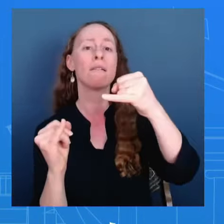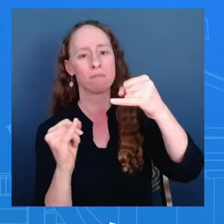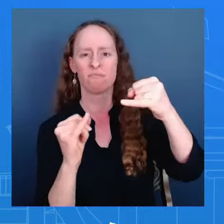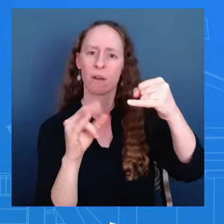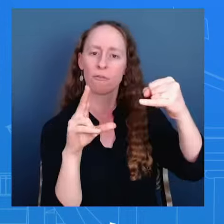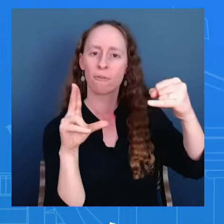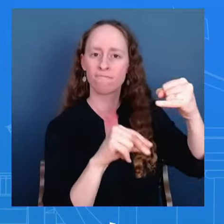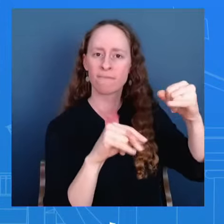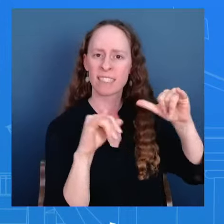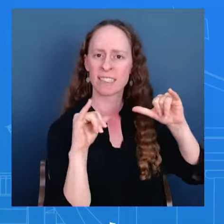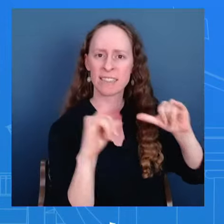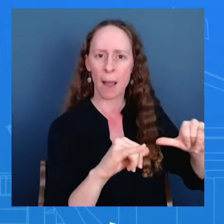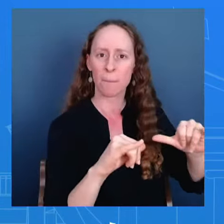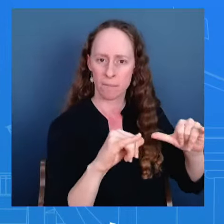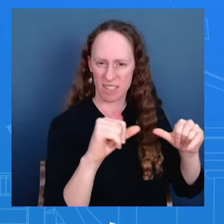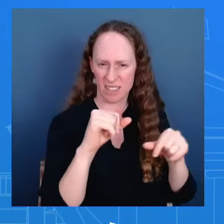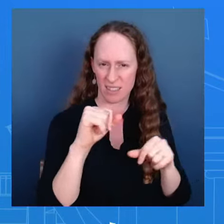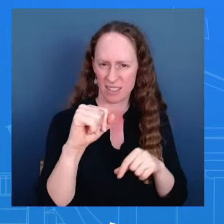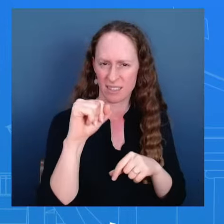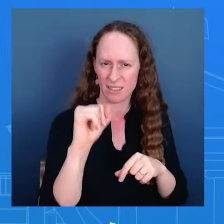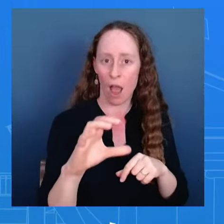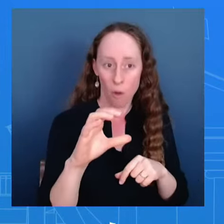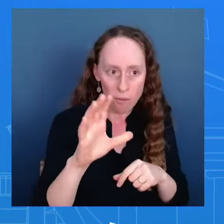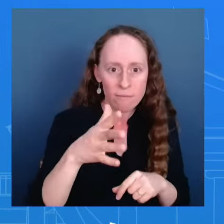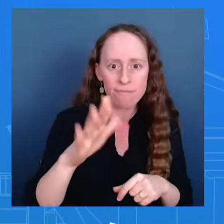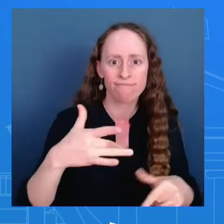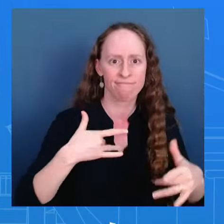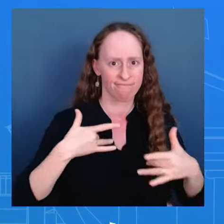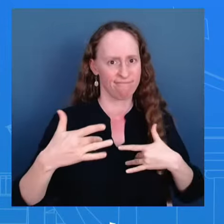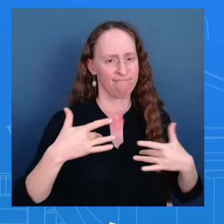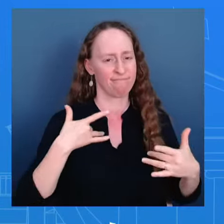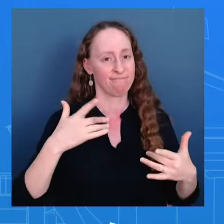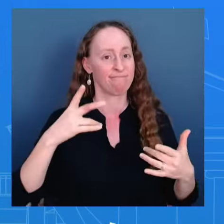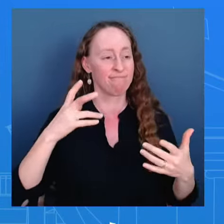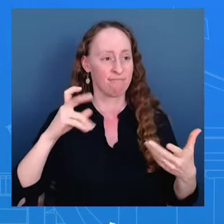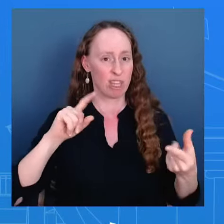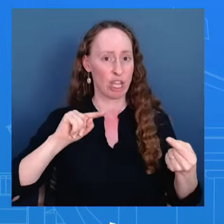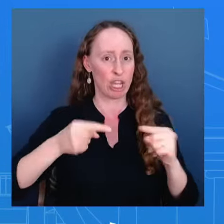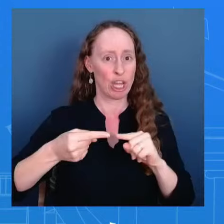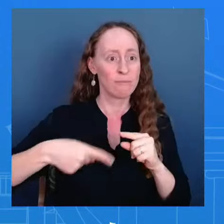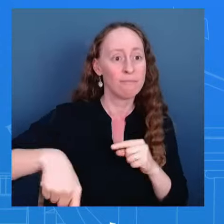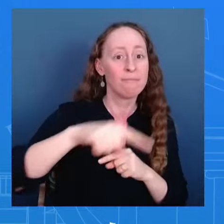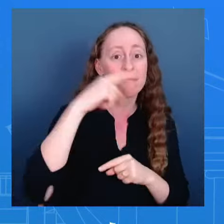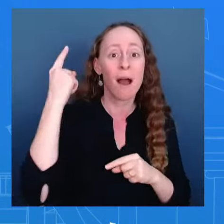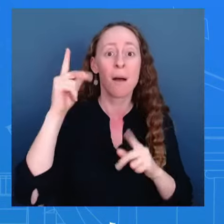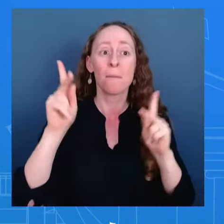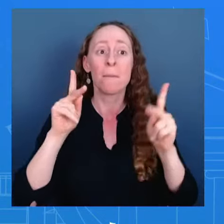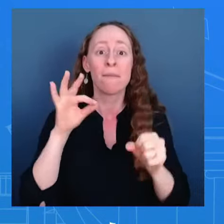While the president in his statement last week reacting to this ruling, called for the passing of the John Lewis Act